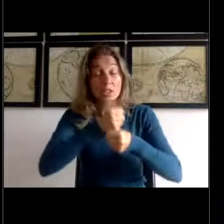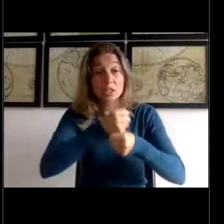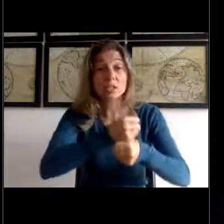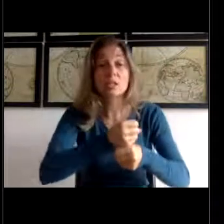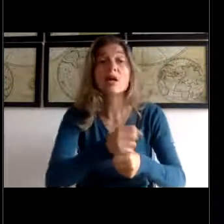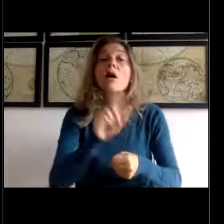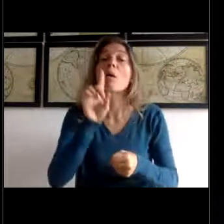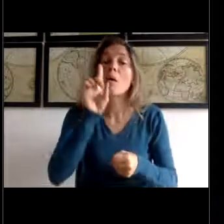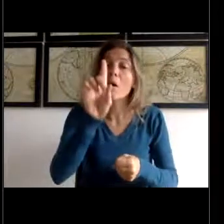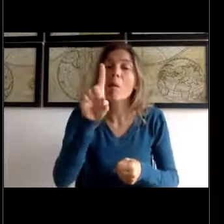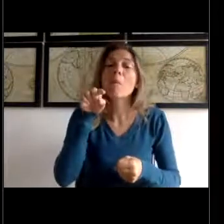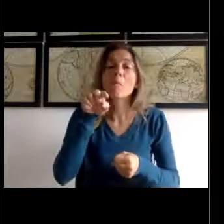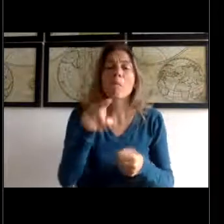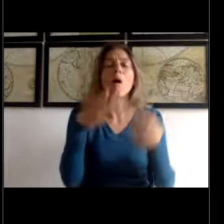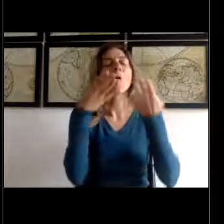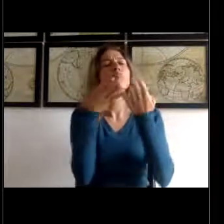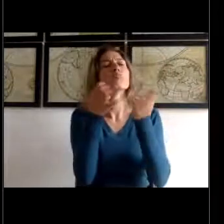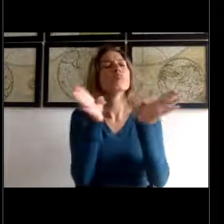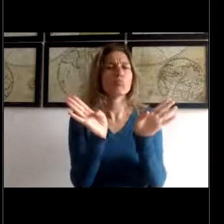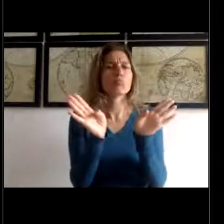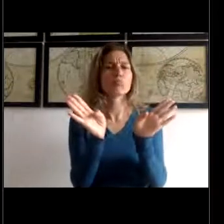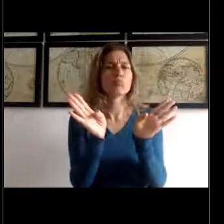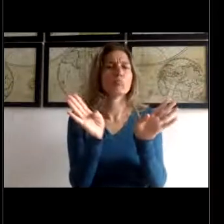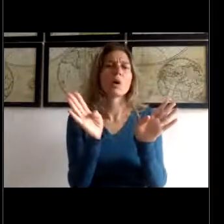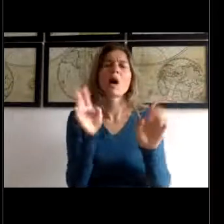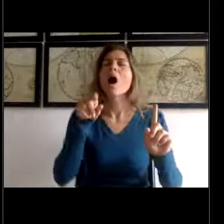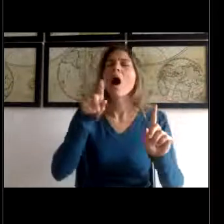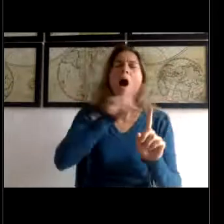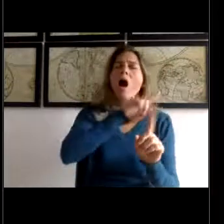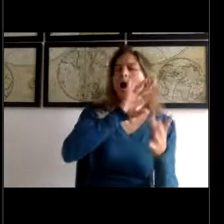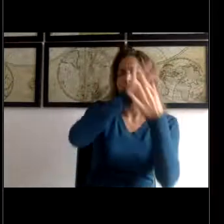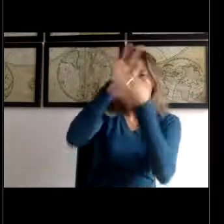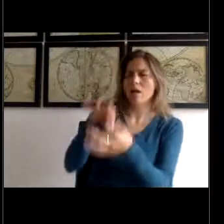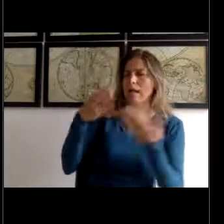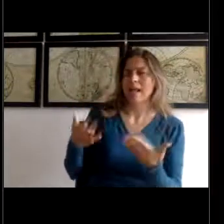And in the context of COVID 19. You'll hear more about later on.